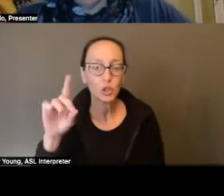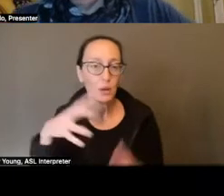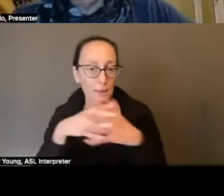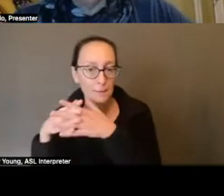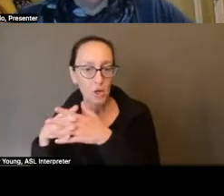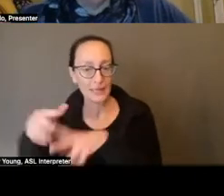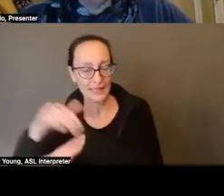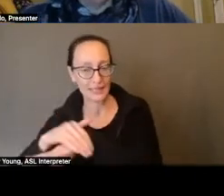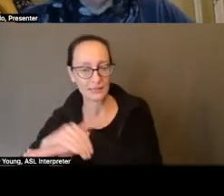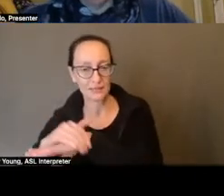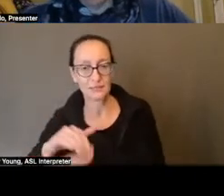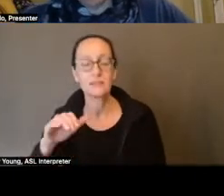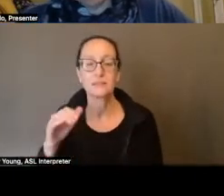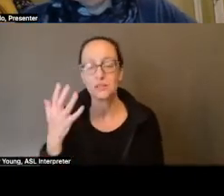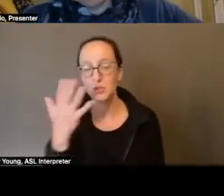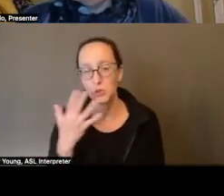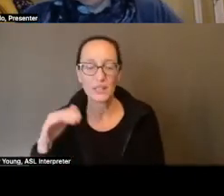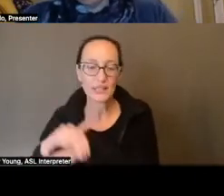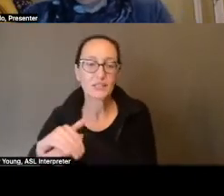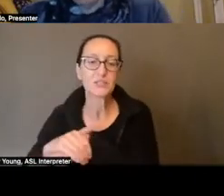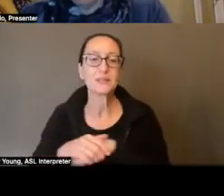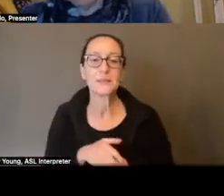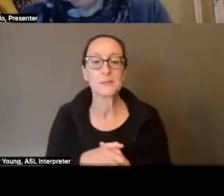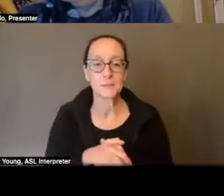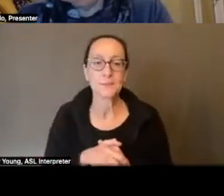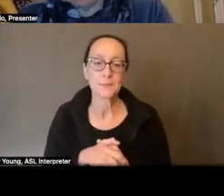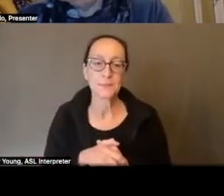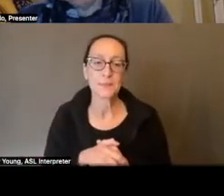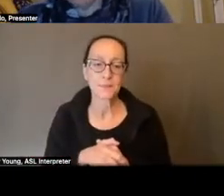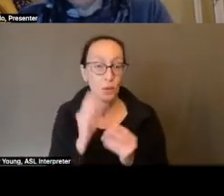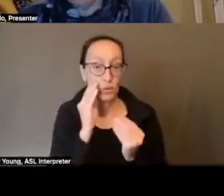And we would like to be a contact and a resource to you,